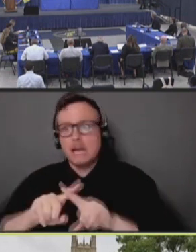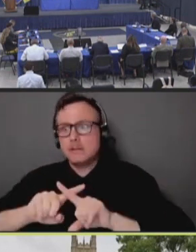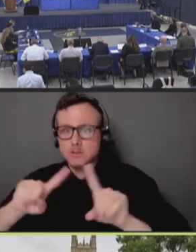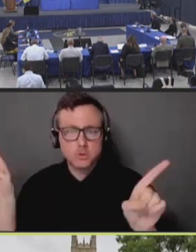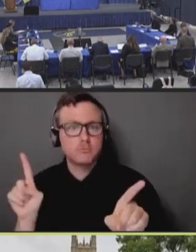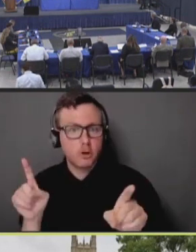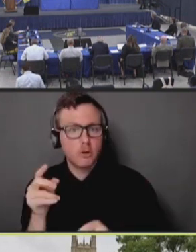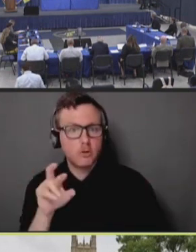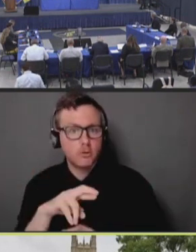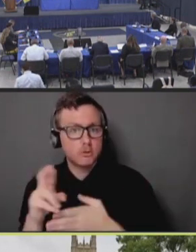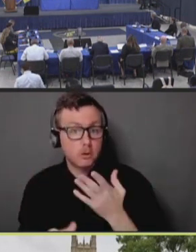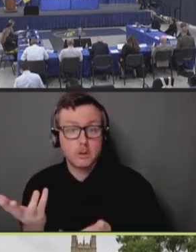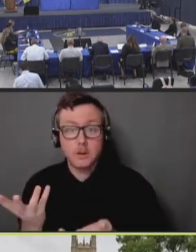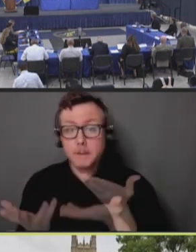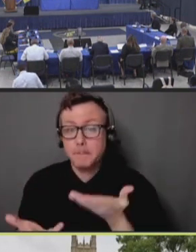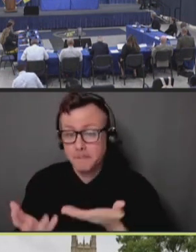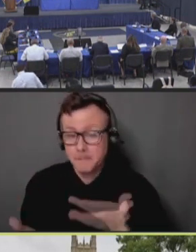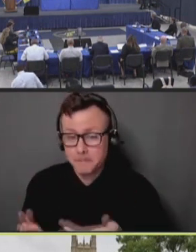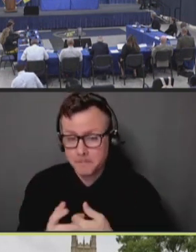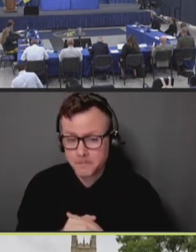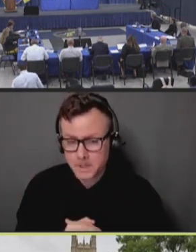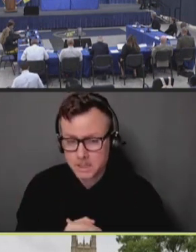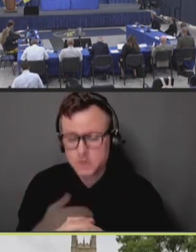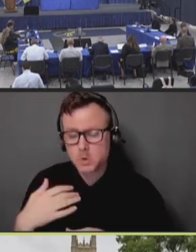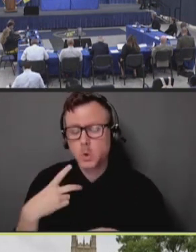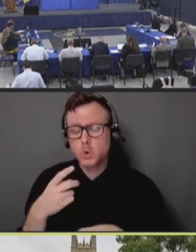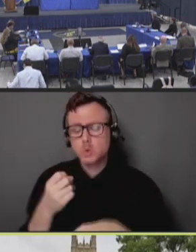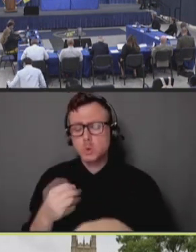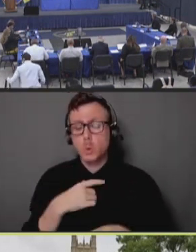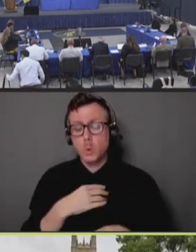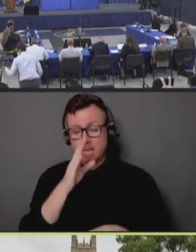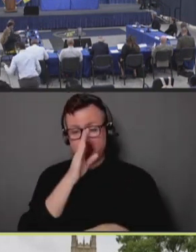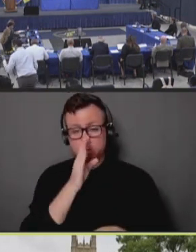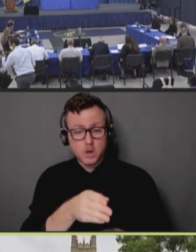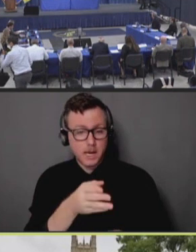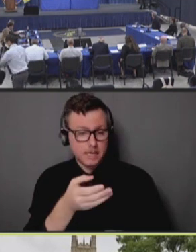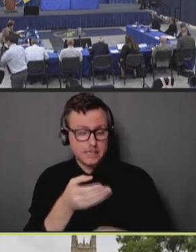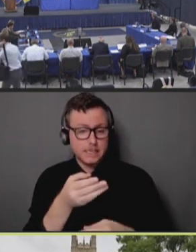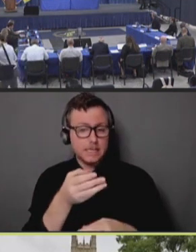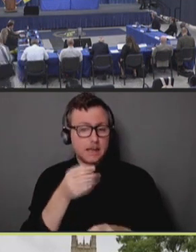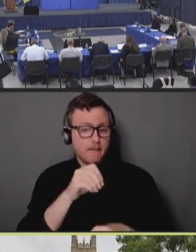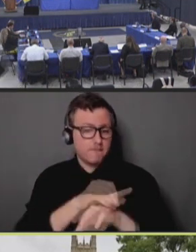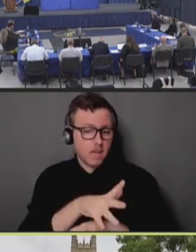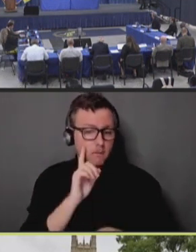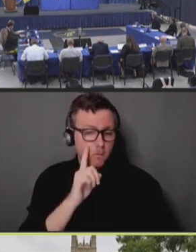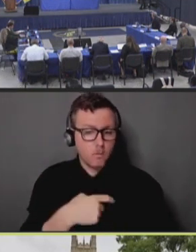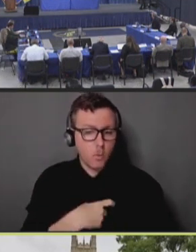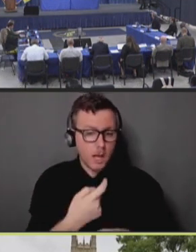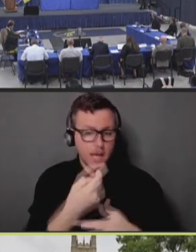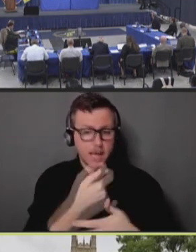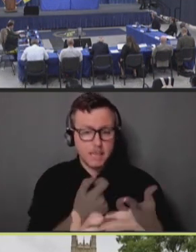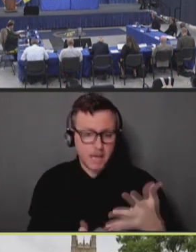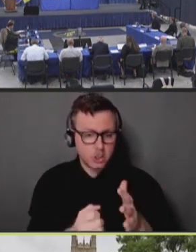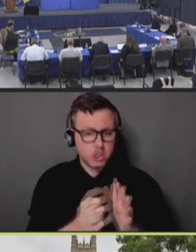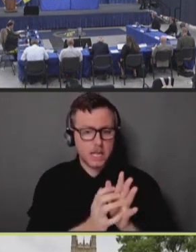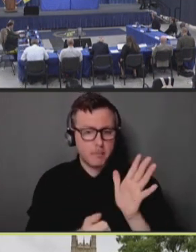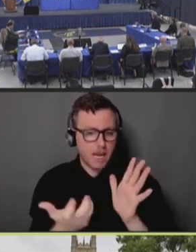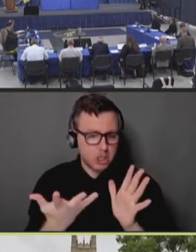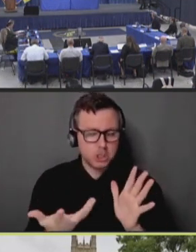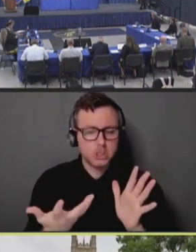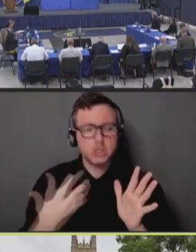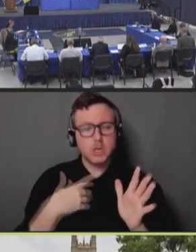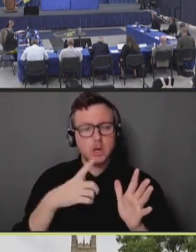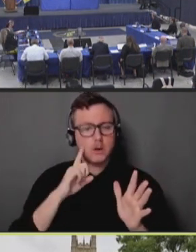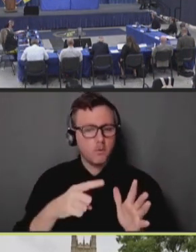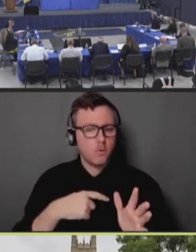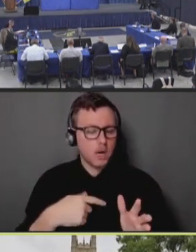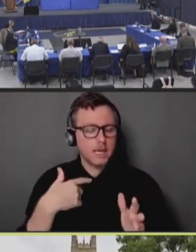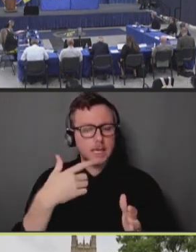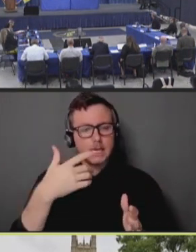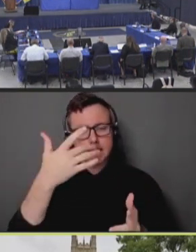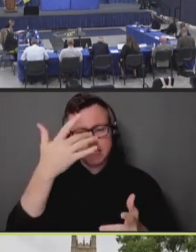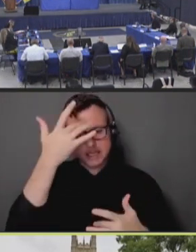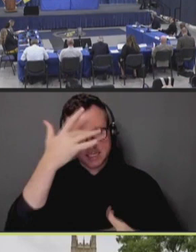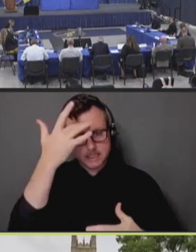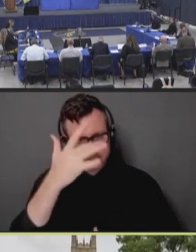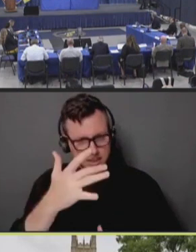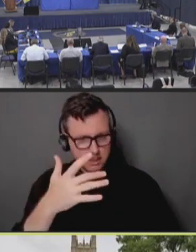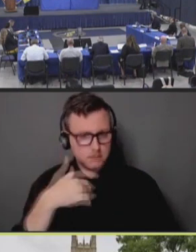And about direct effect of like elimination of disease due to direct effect of vaccines.